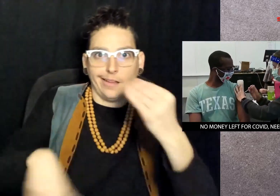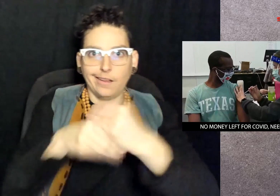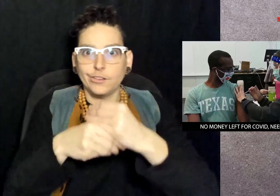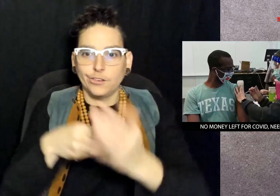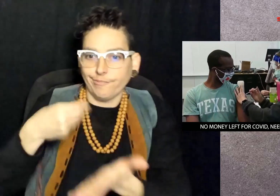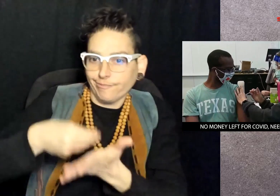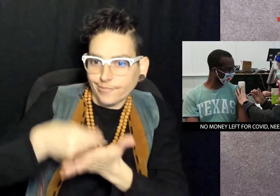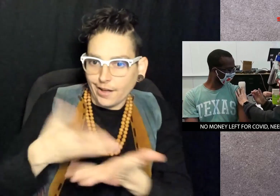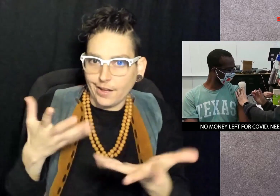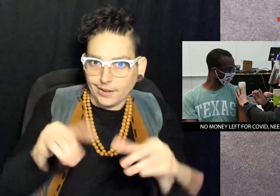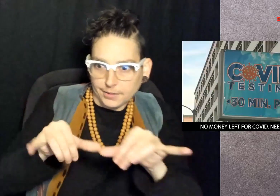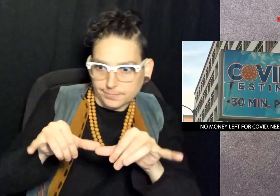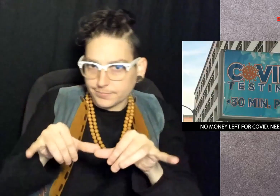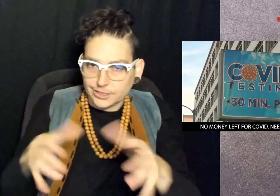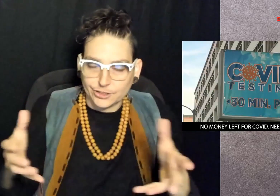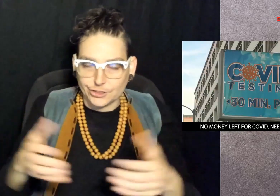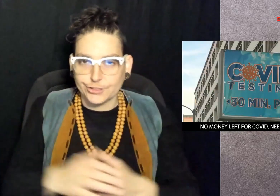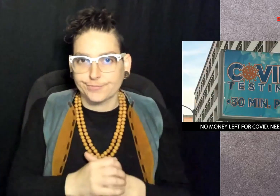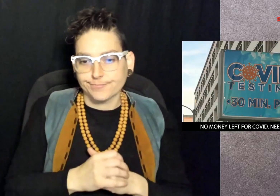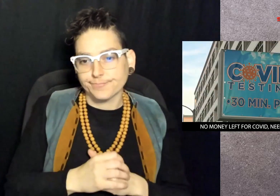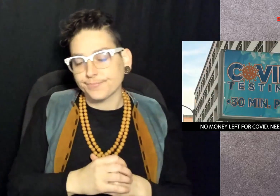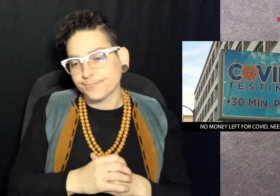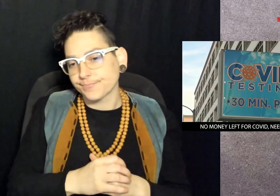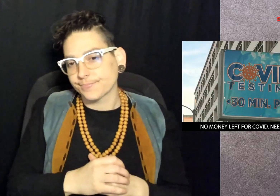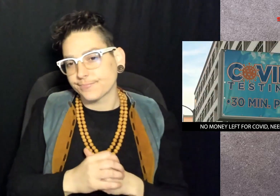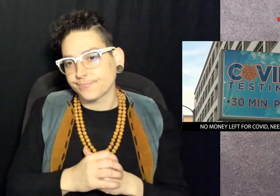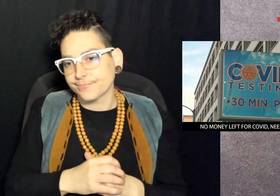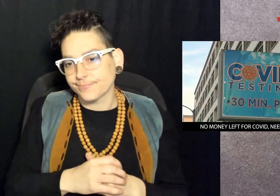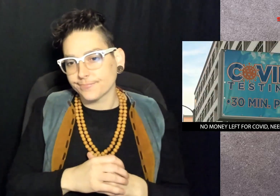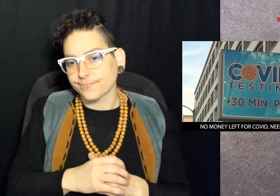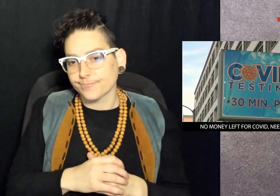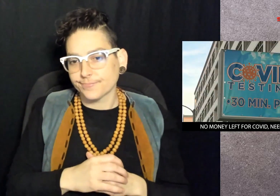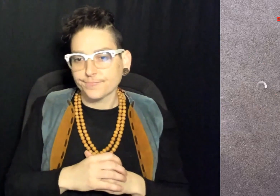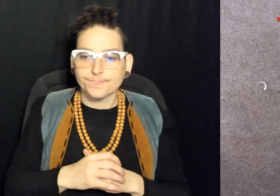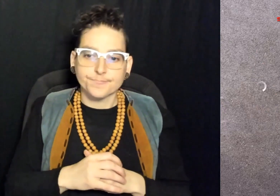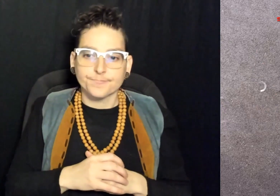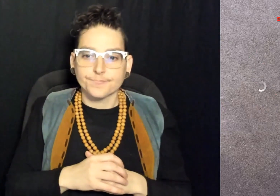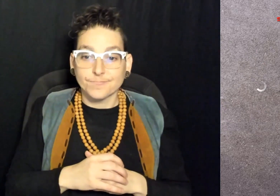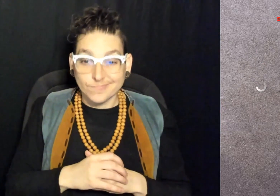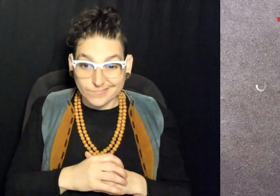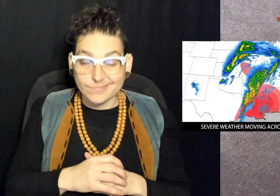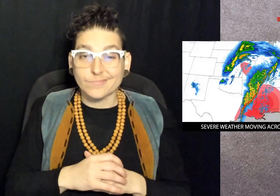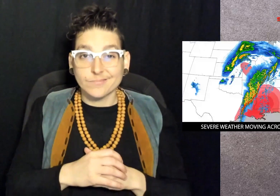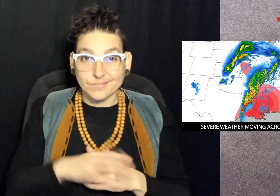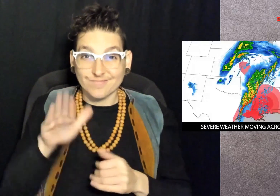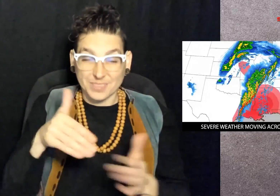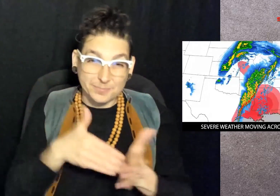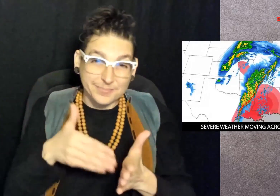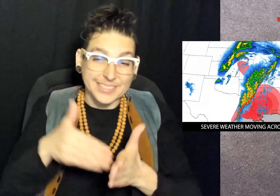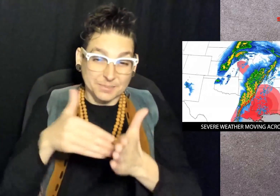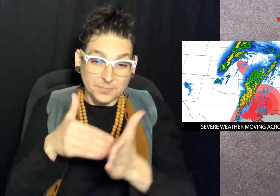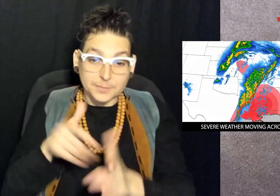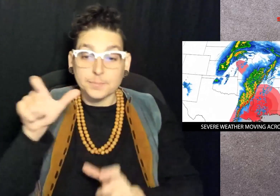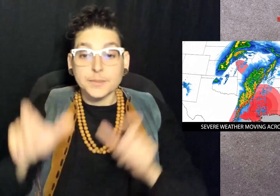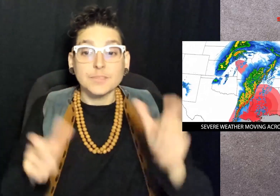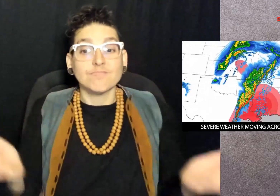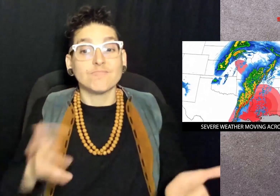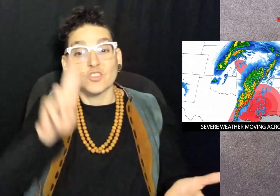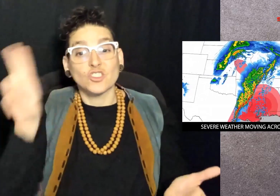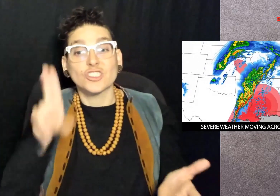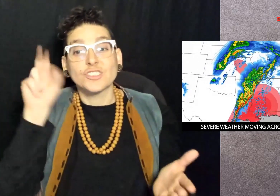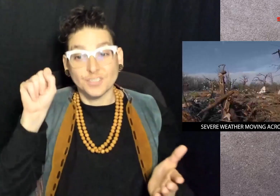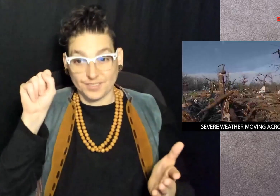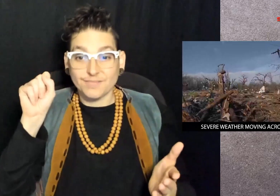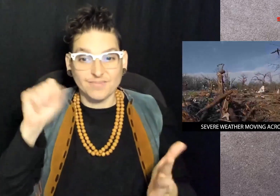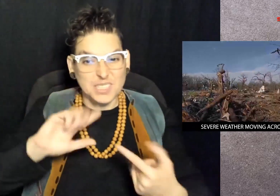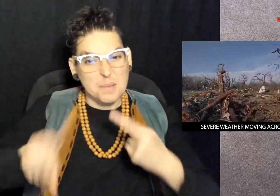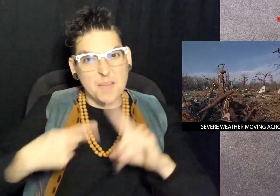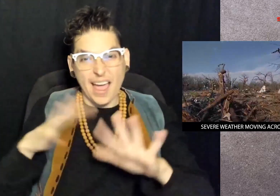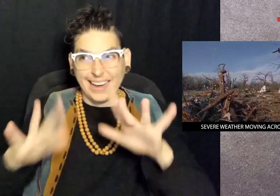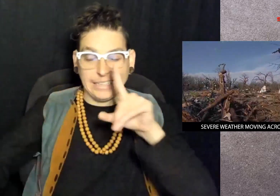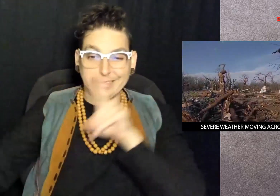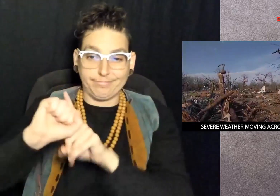have not been able to agree on additional funding measures